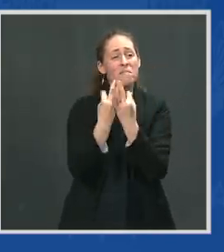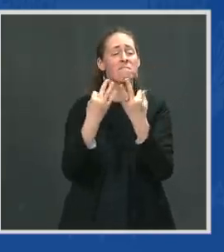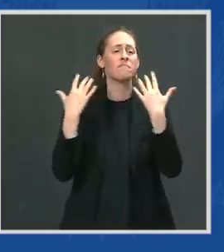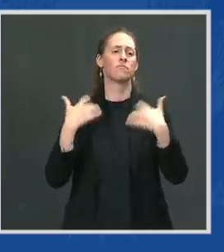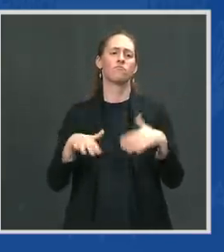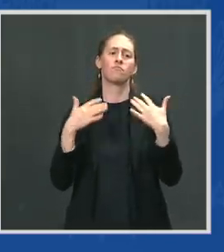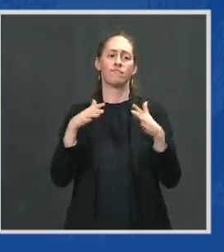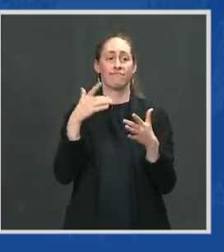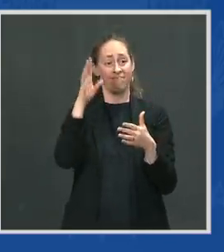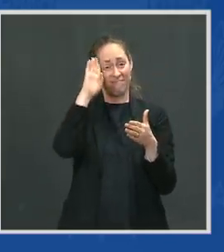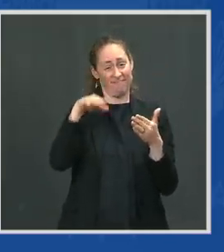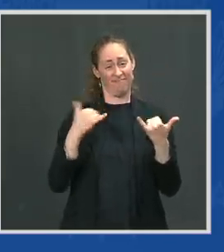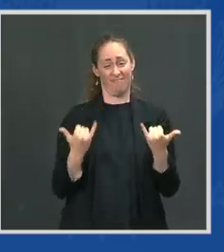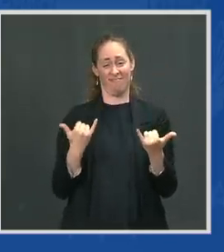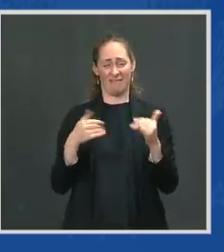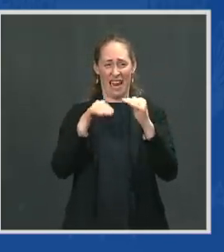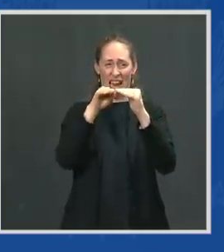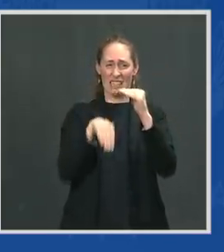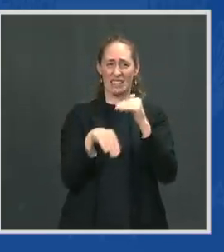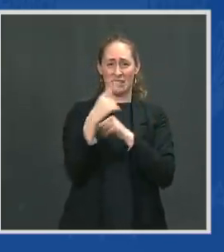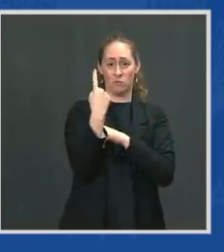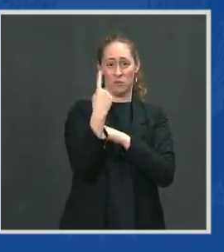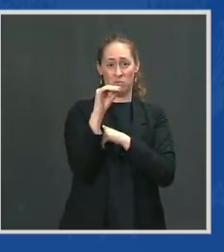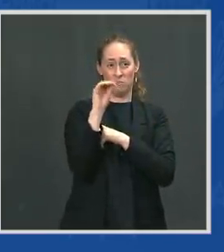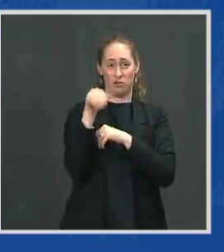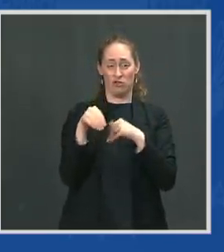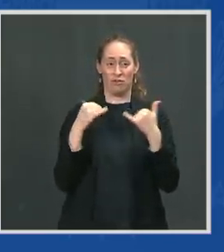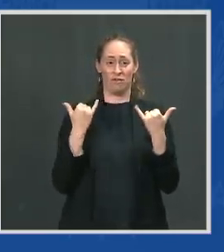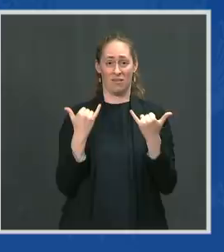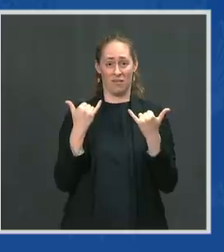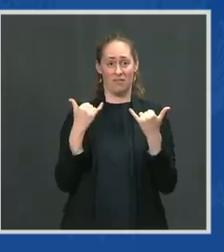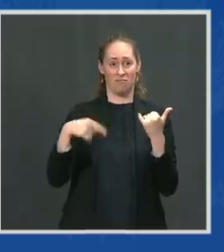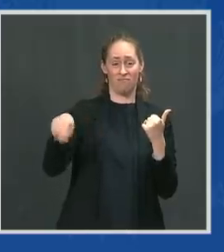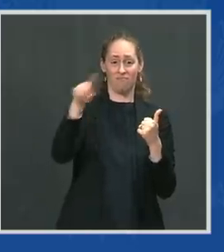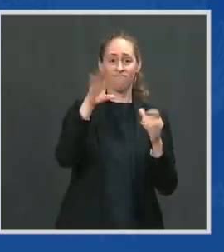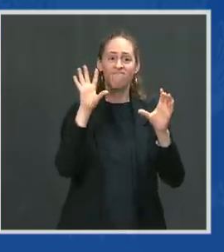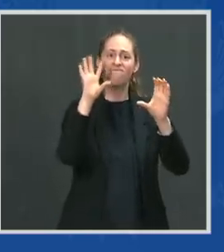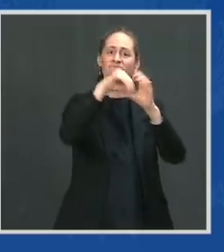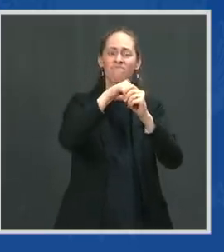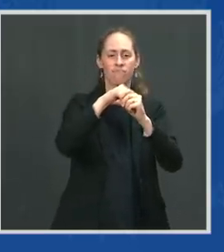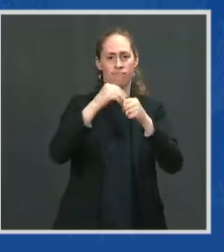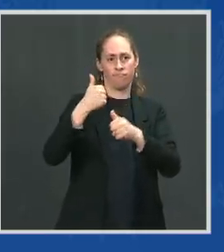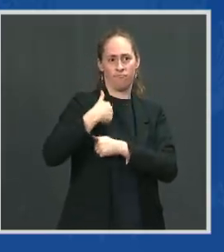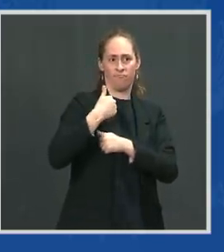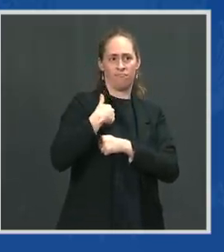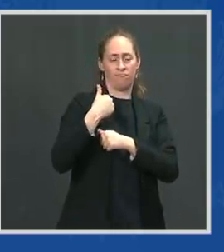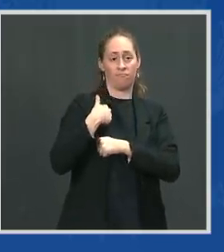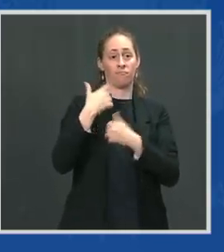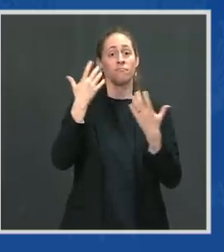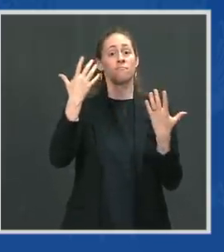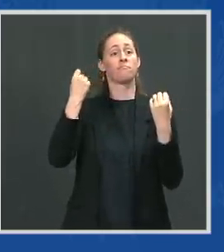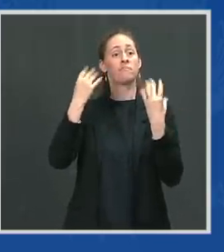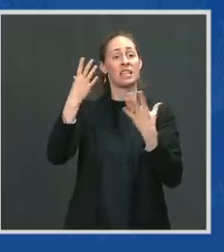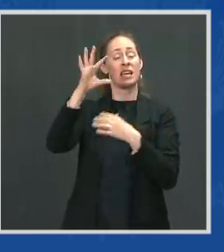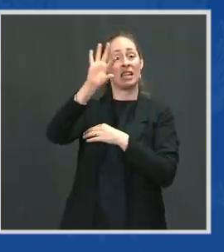serve in our armed forces. The remaining 99 percent of them -- we owe them. We owe them.